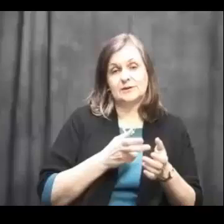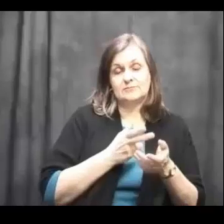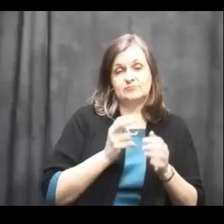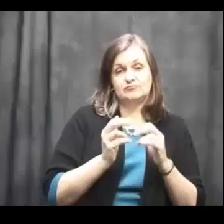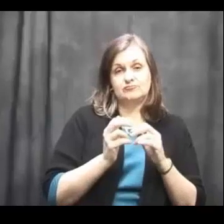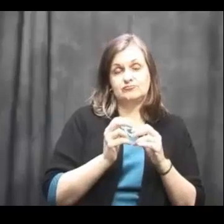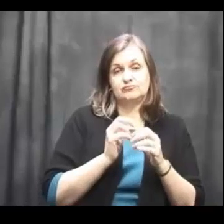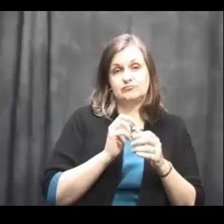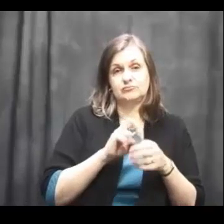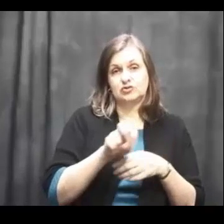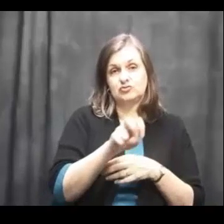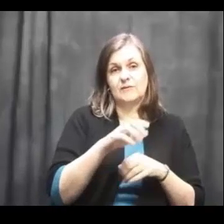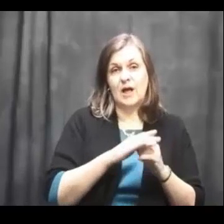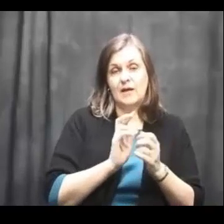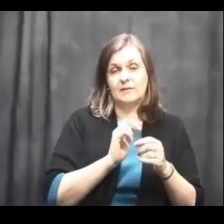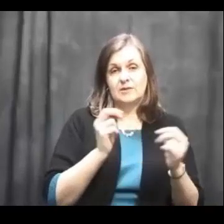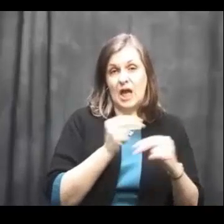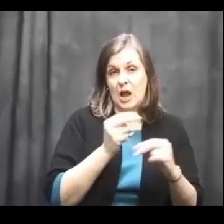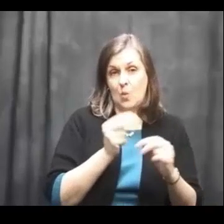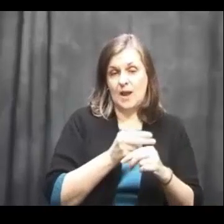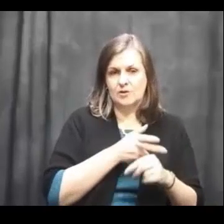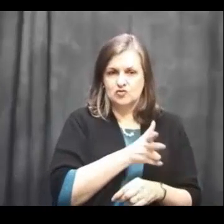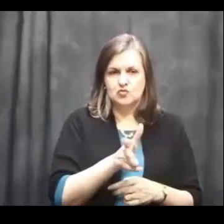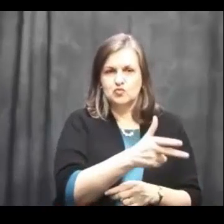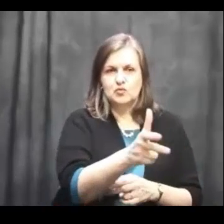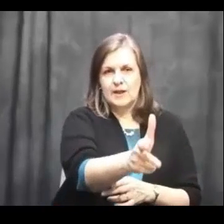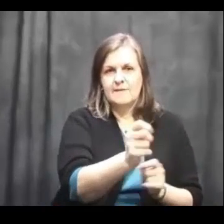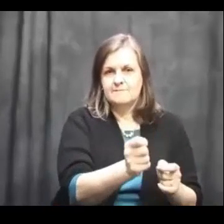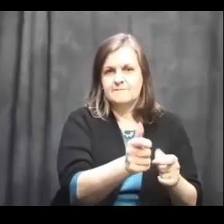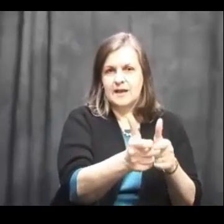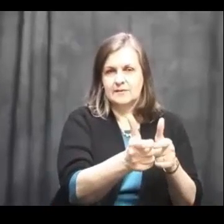or you can take the highway or the bypass and come in and very quickly move around the cells and get into here.